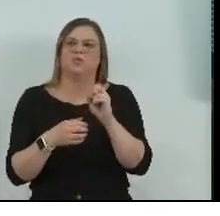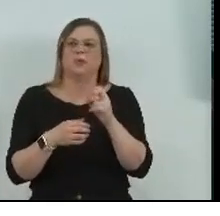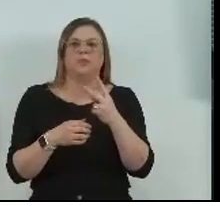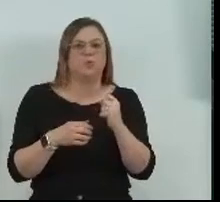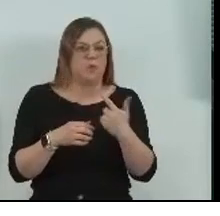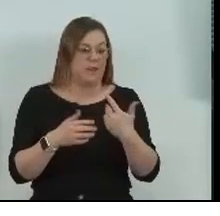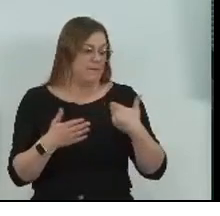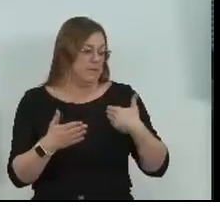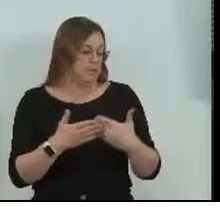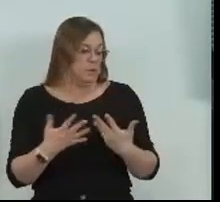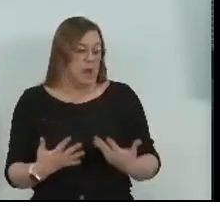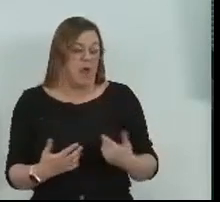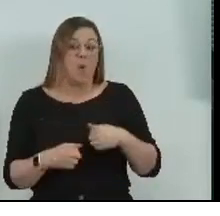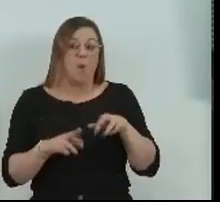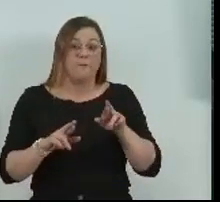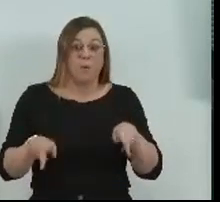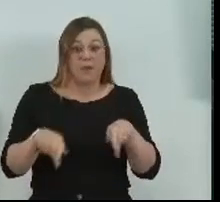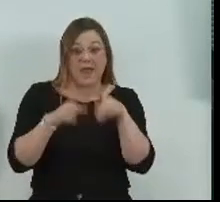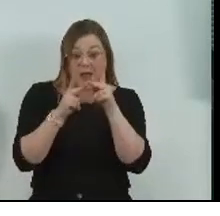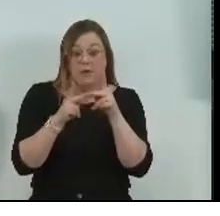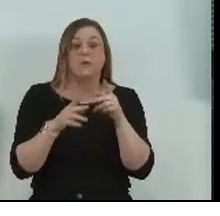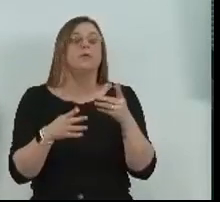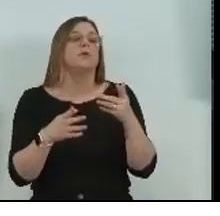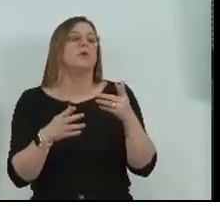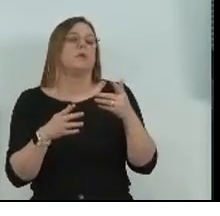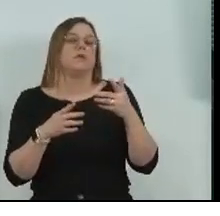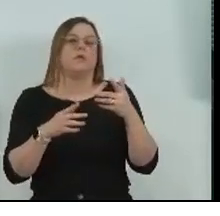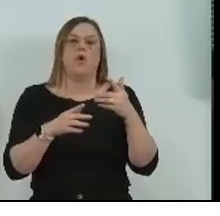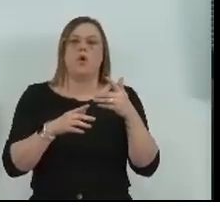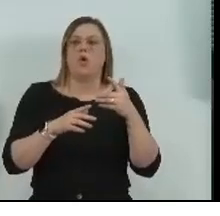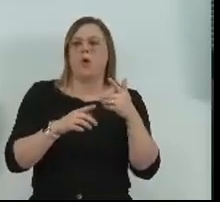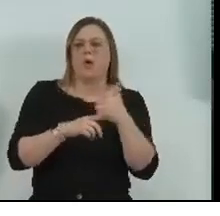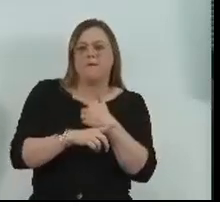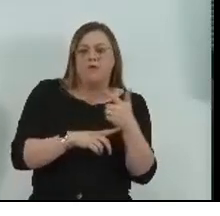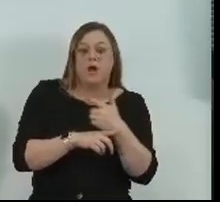I'm hoping with Paris, the coverage we got, the time zone different, how close it was to home